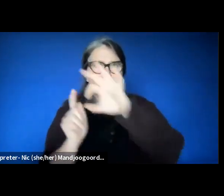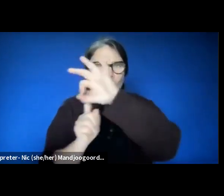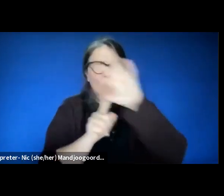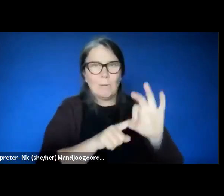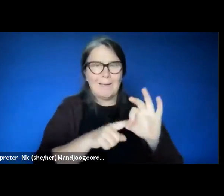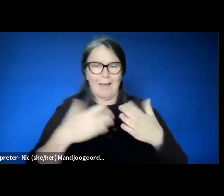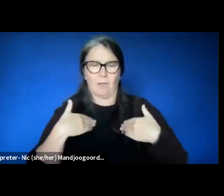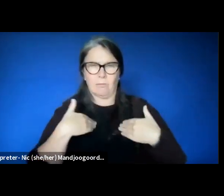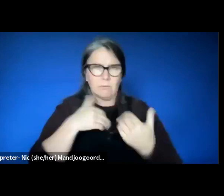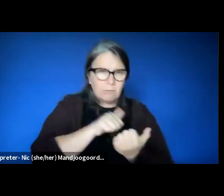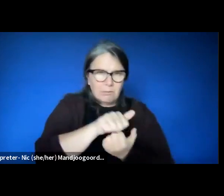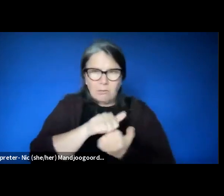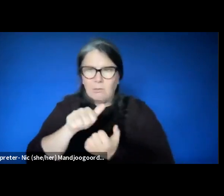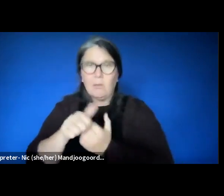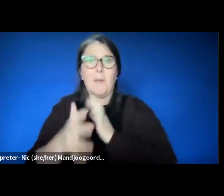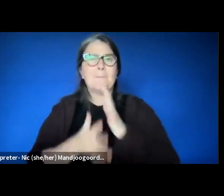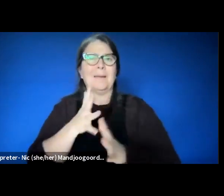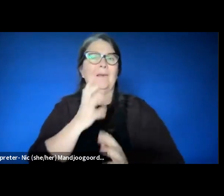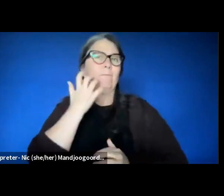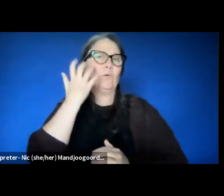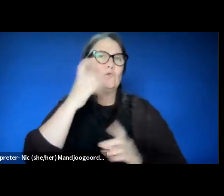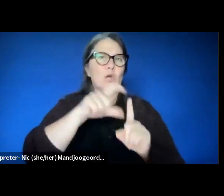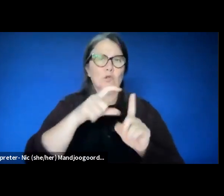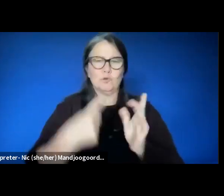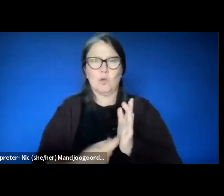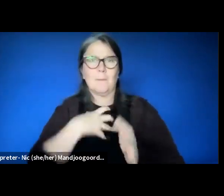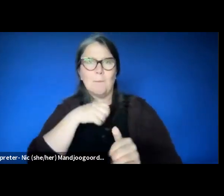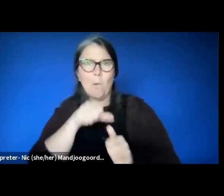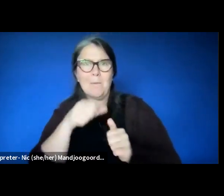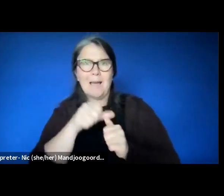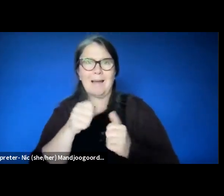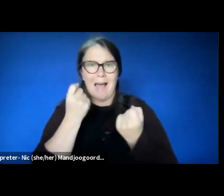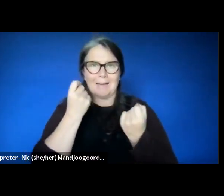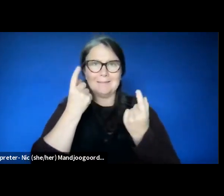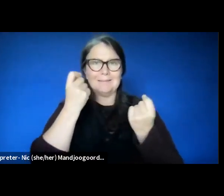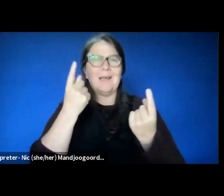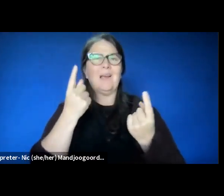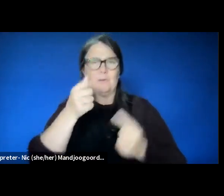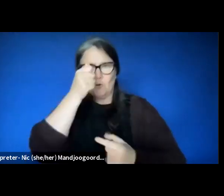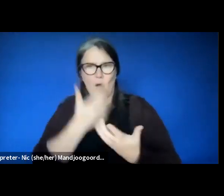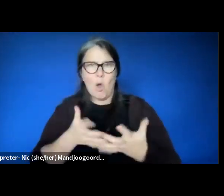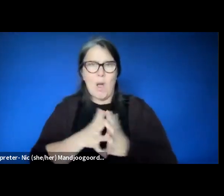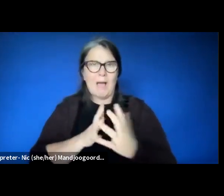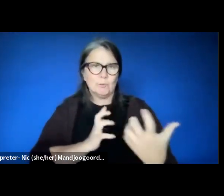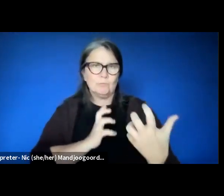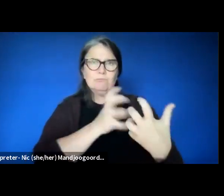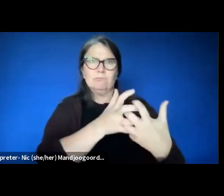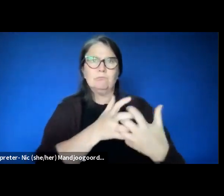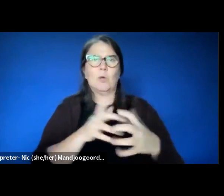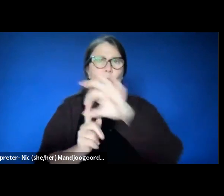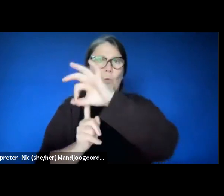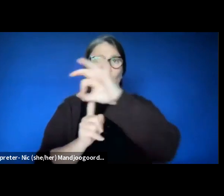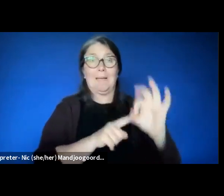query health education so that the next generation of doctors. better better trained to provide a proper better trained to provide appropriate and safe patient centered care to um quick